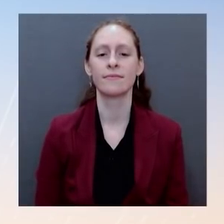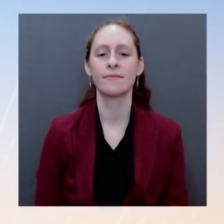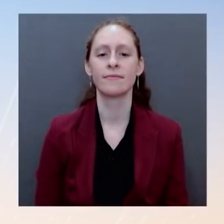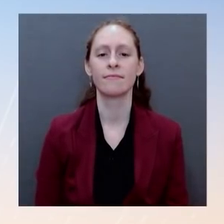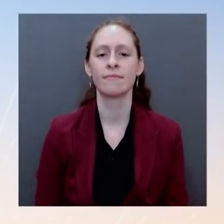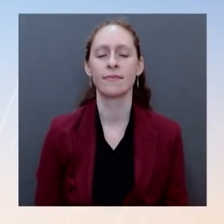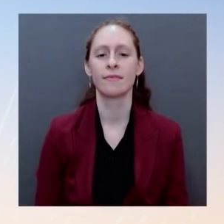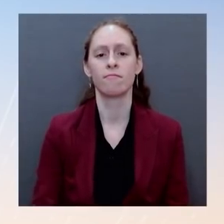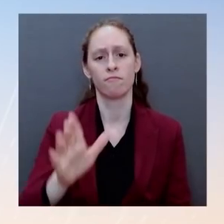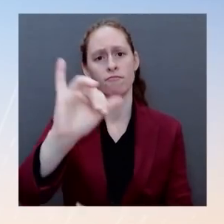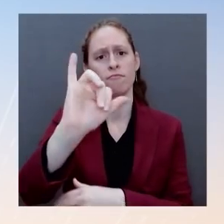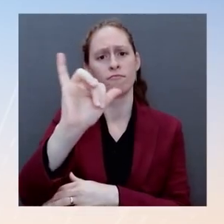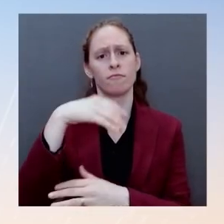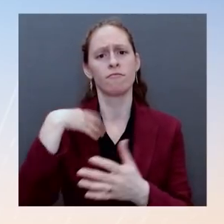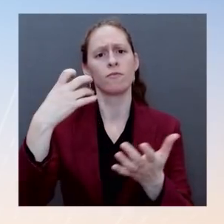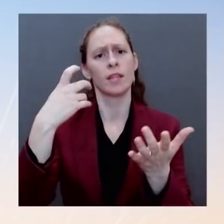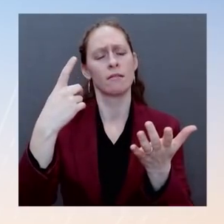increased in 2021.